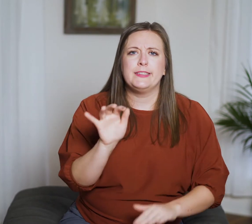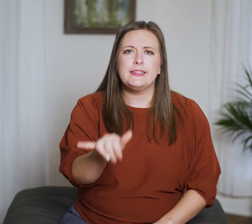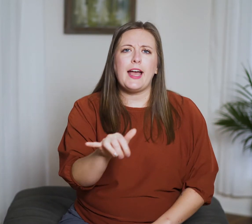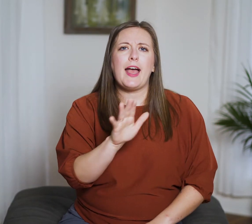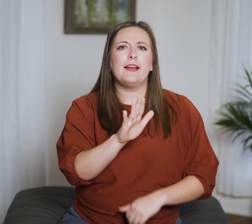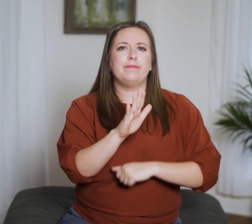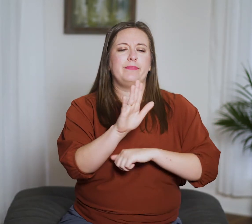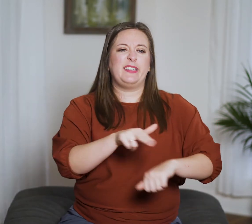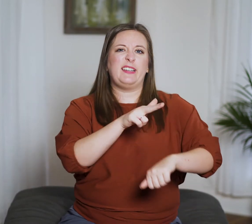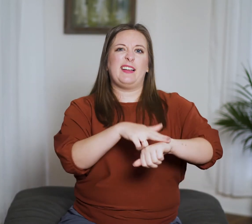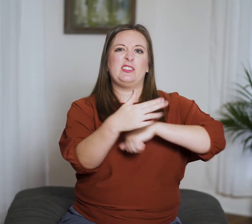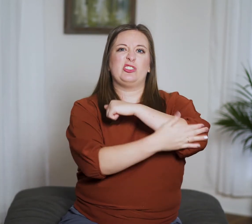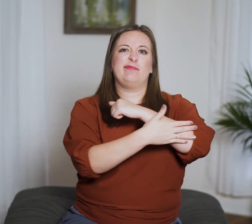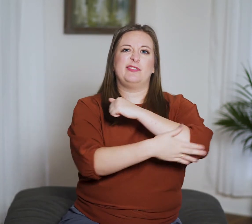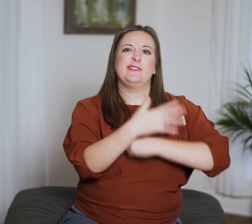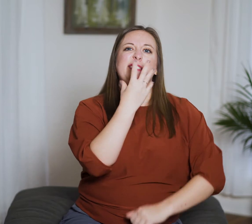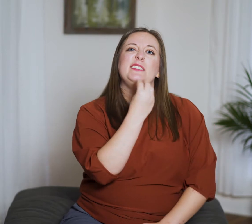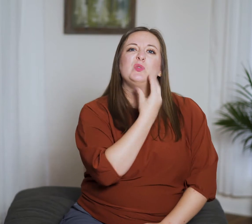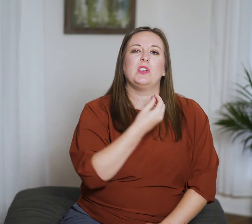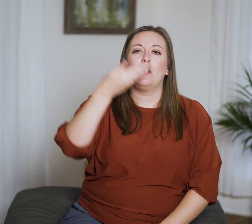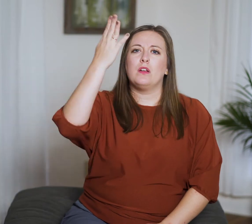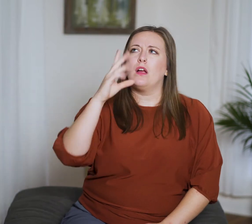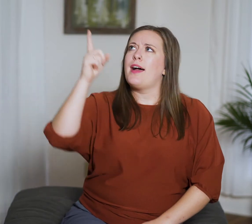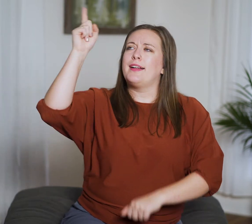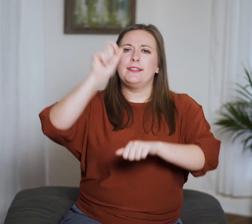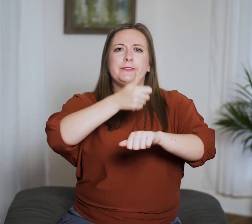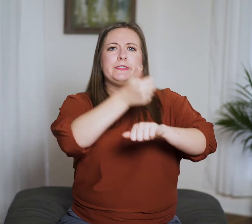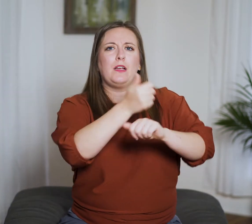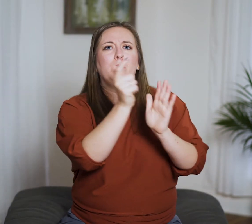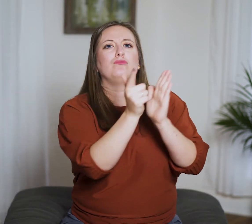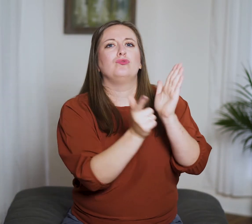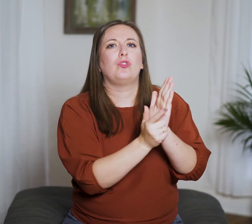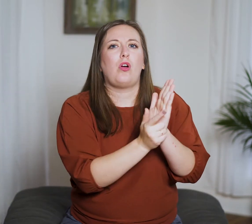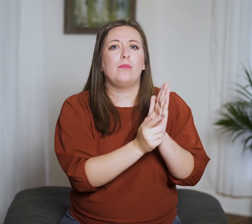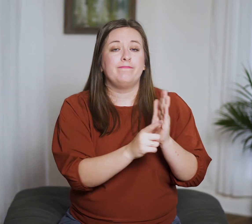This is the nation-state of Israel and God has established laws about